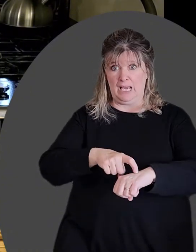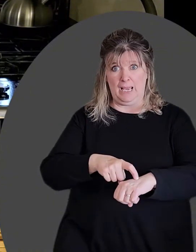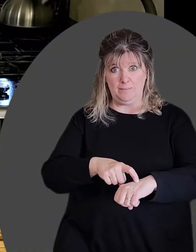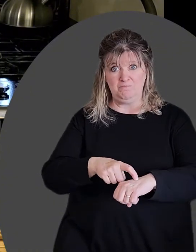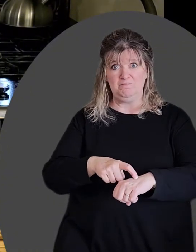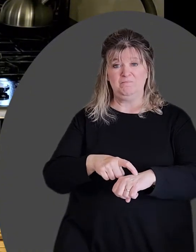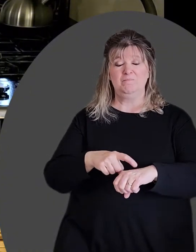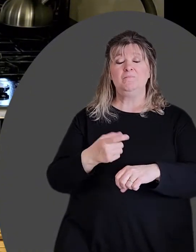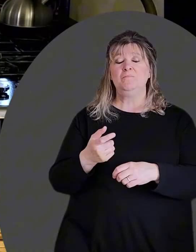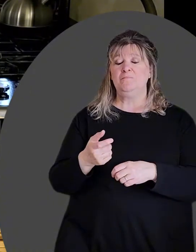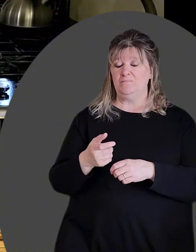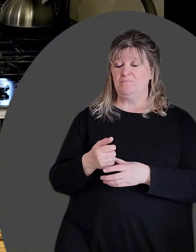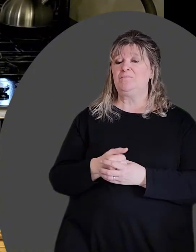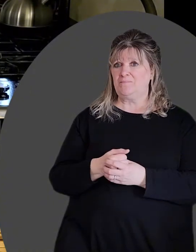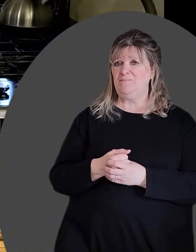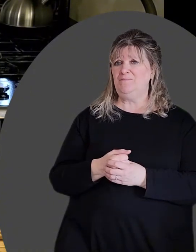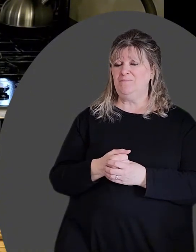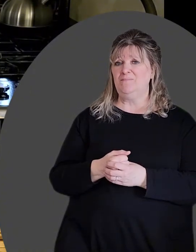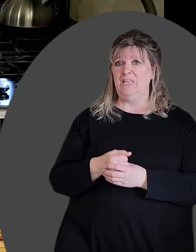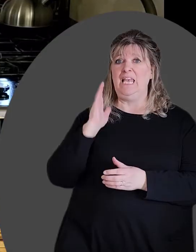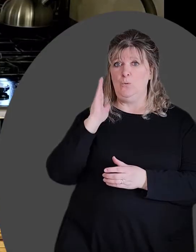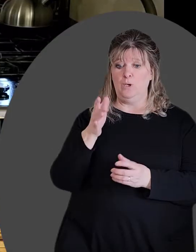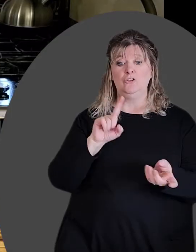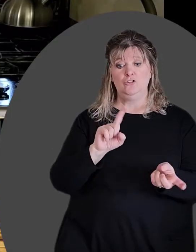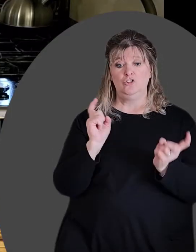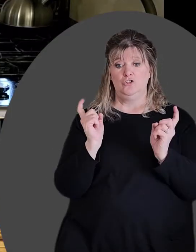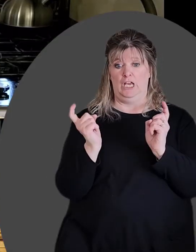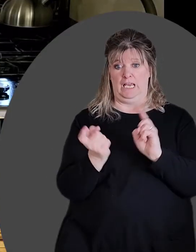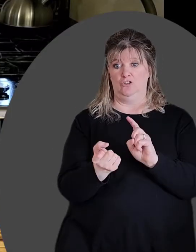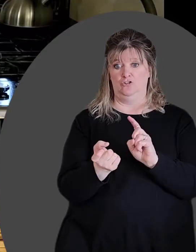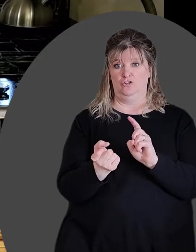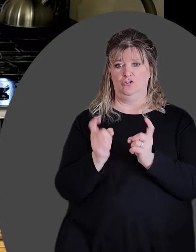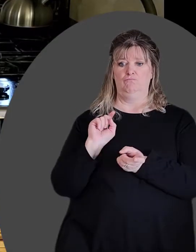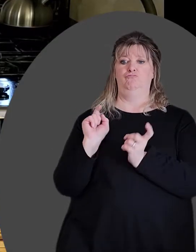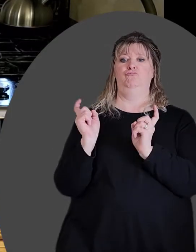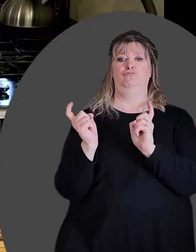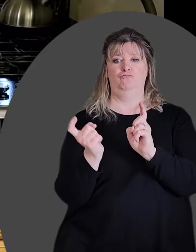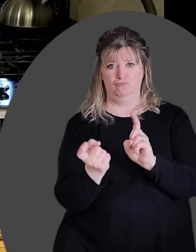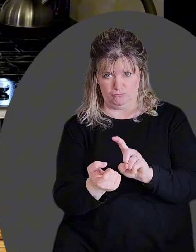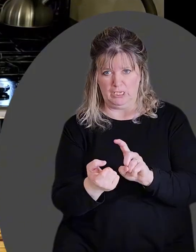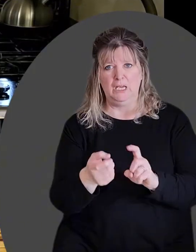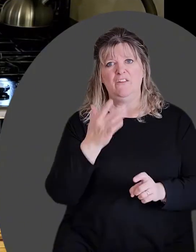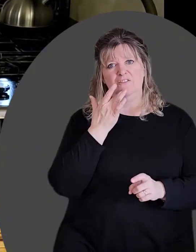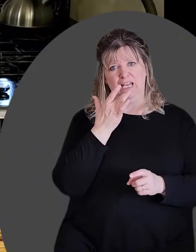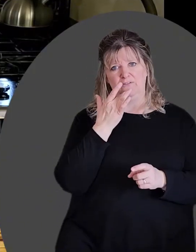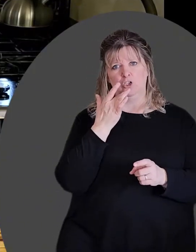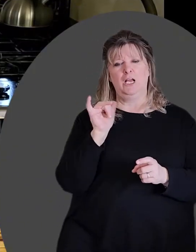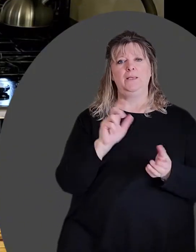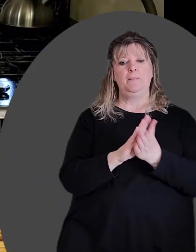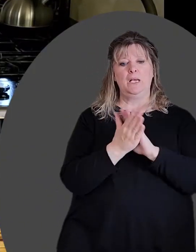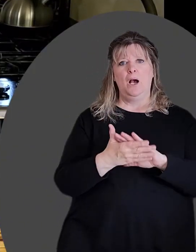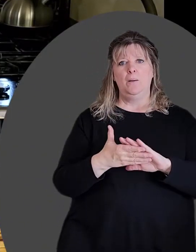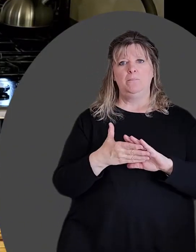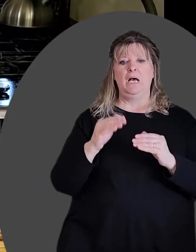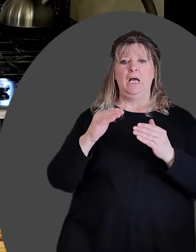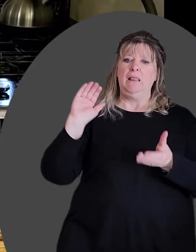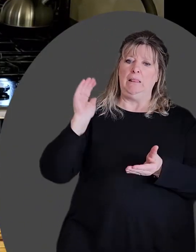uh it will change its flavor and become um less strong less